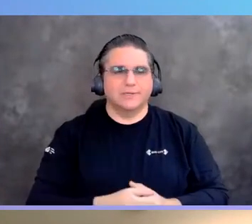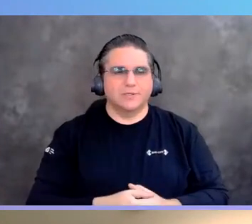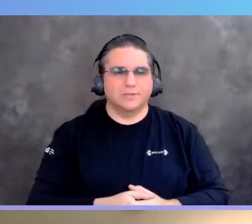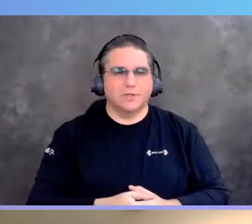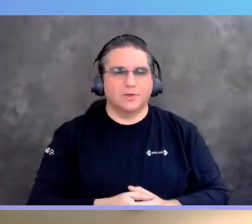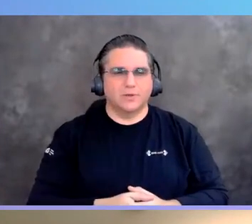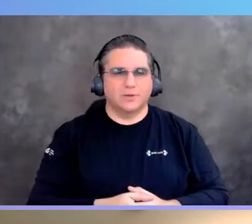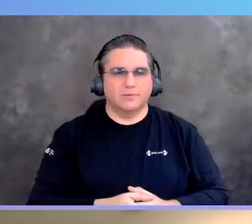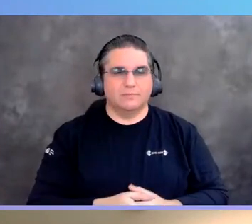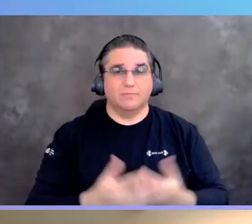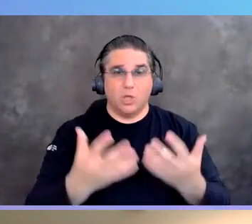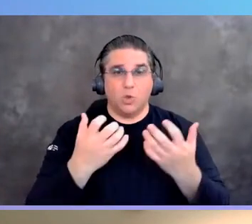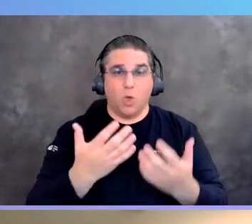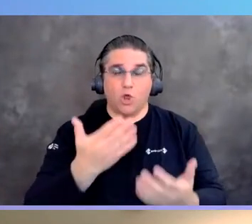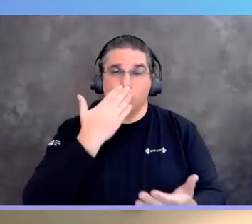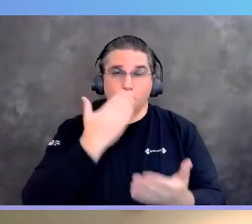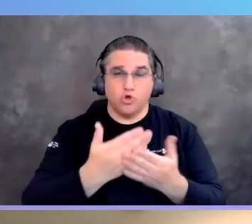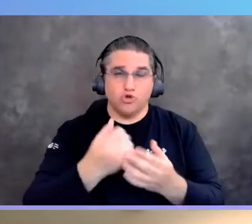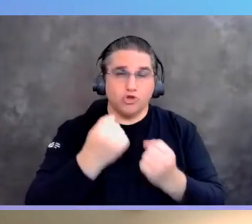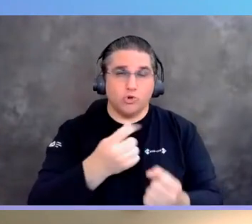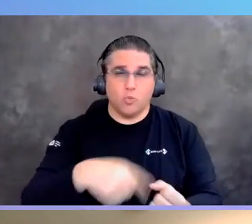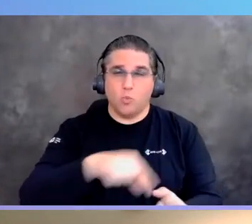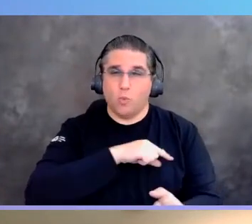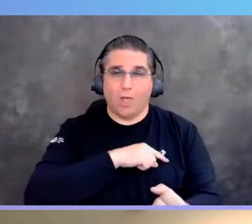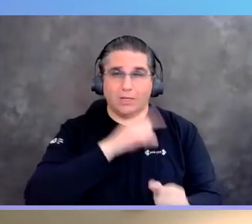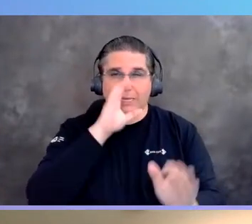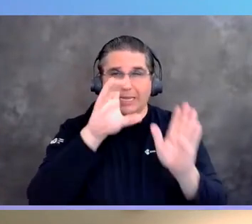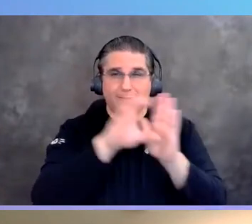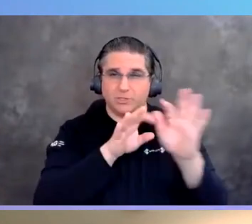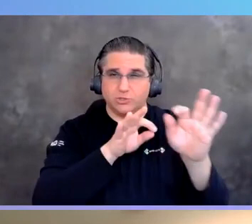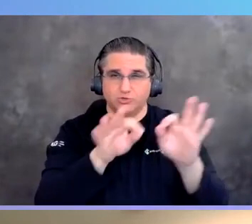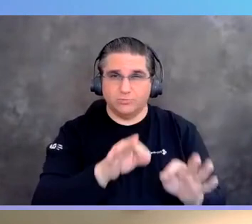a good quality image description and various situations. What